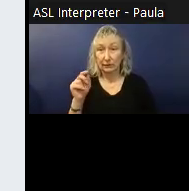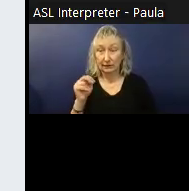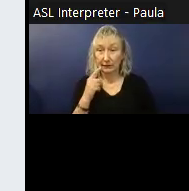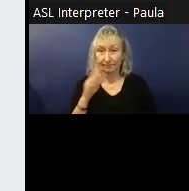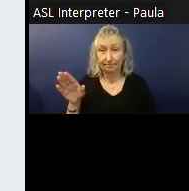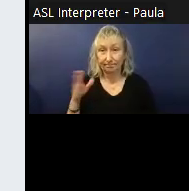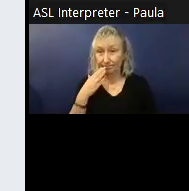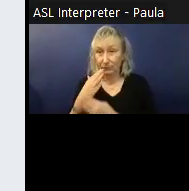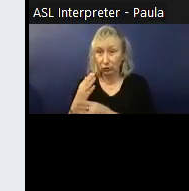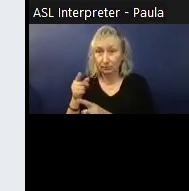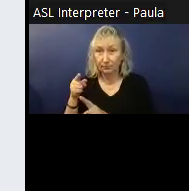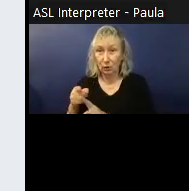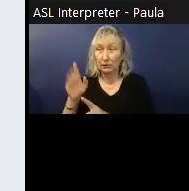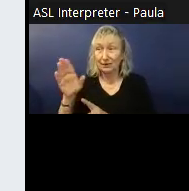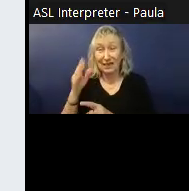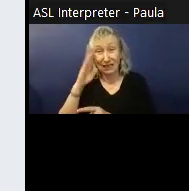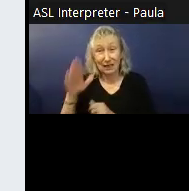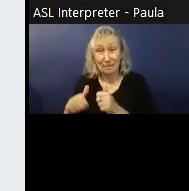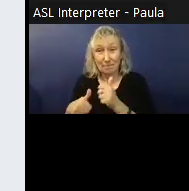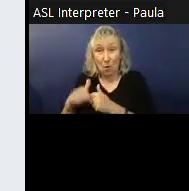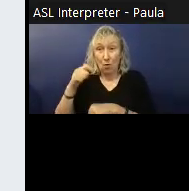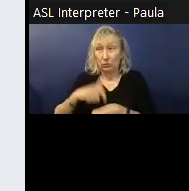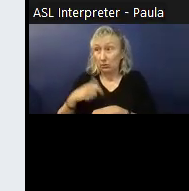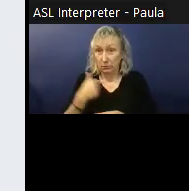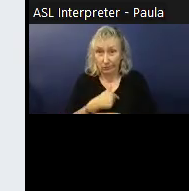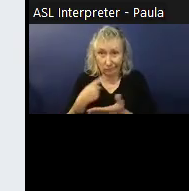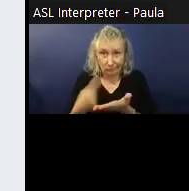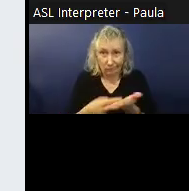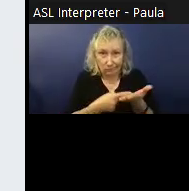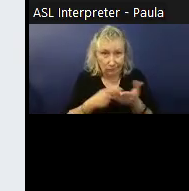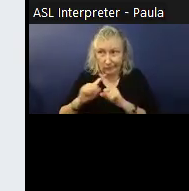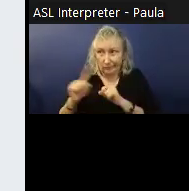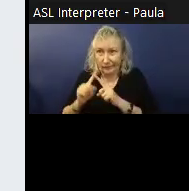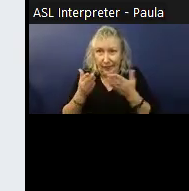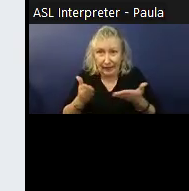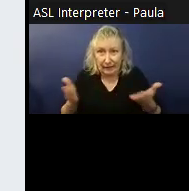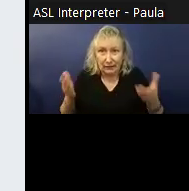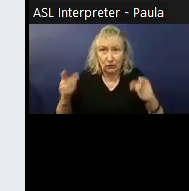talking about processes that are occurring before we've even maybe